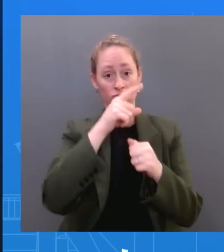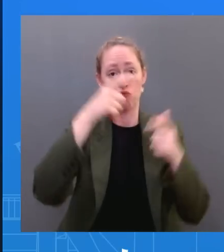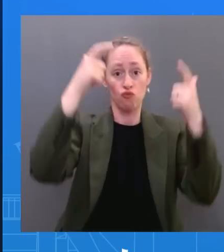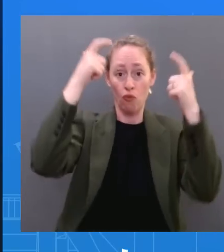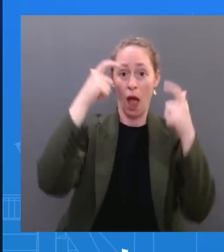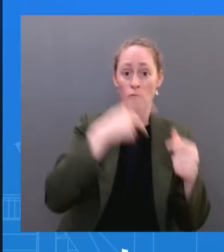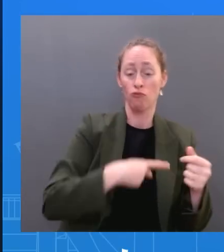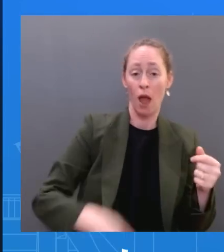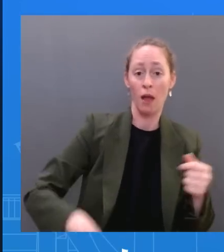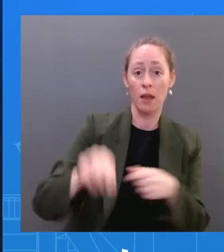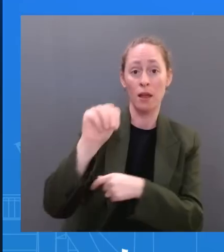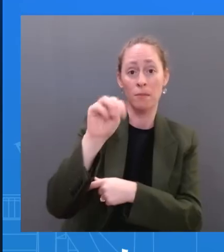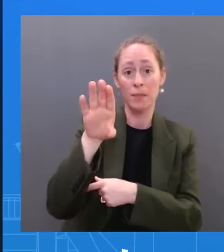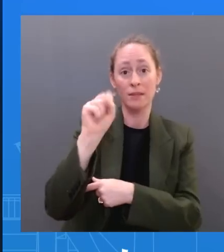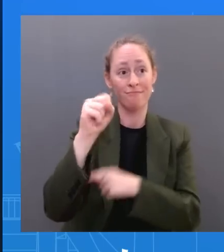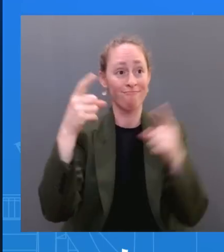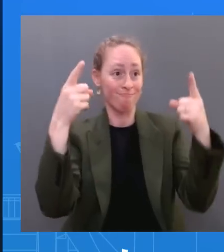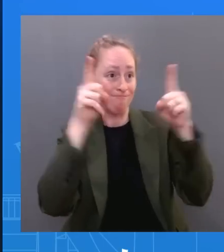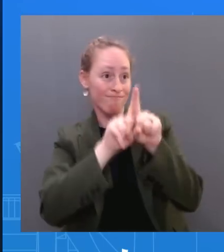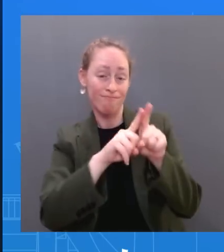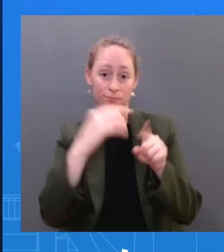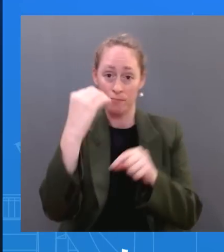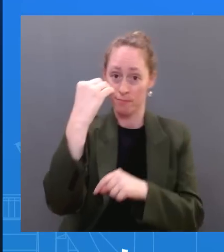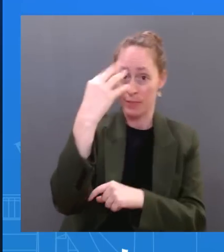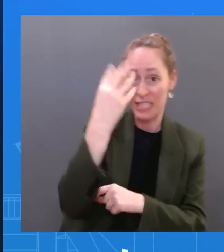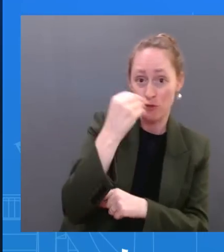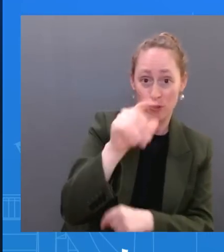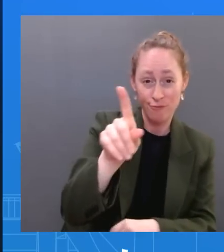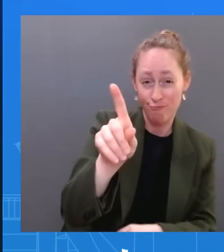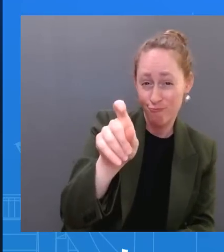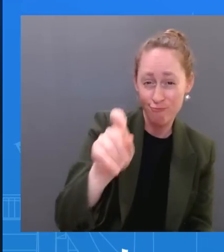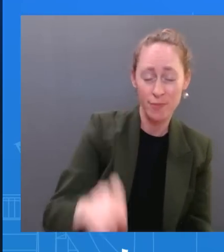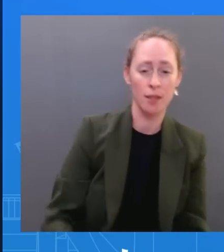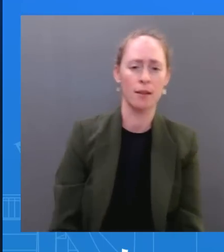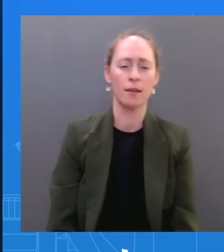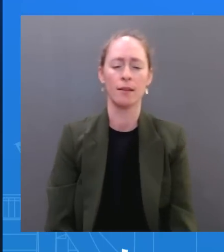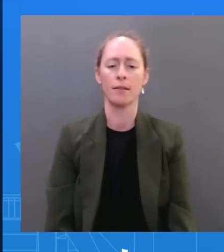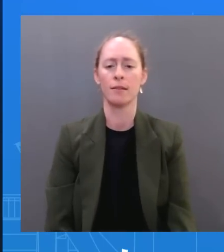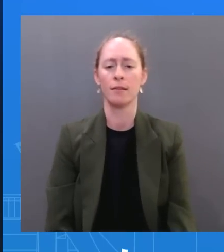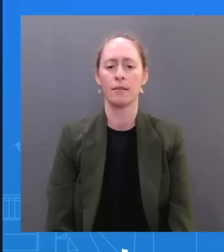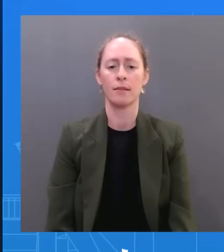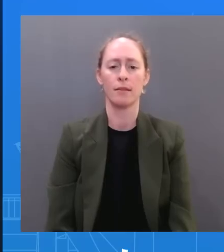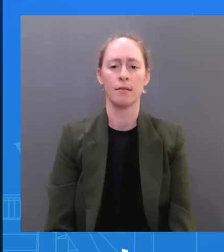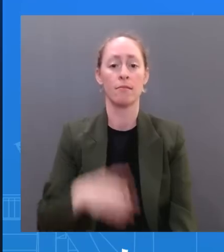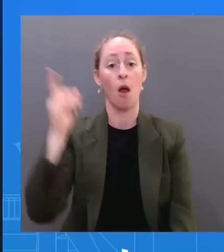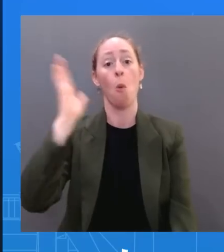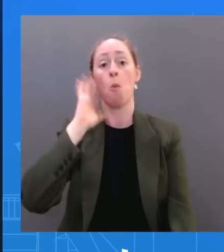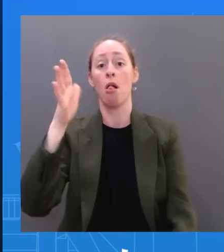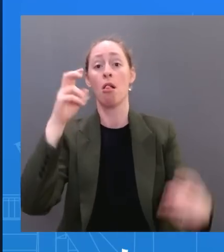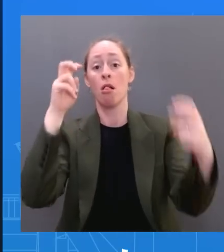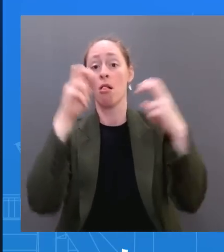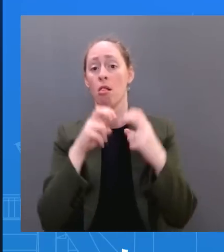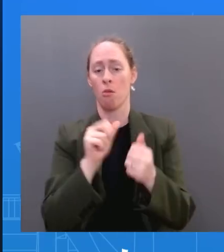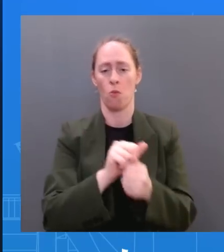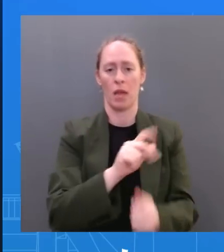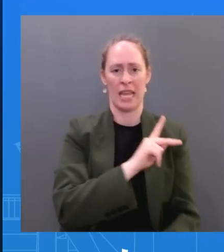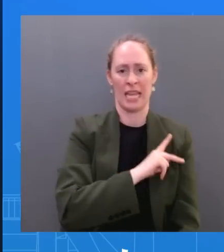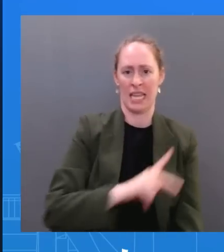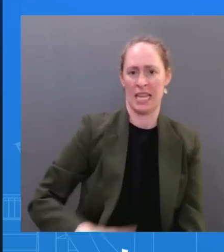that will involve the King, the Crown Prince, other ministers of the Saudi government. And in terms of the precise modalities, I'll leave that to the folks